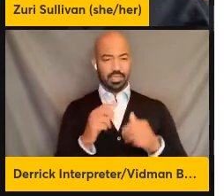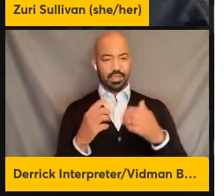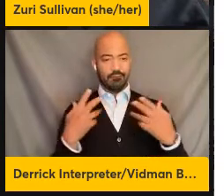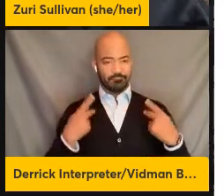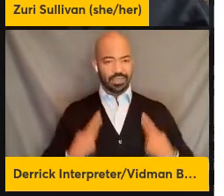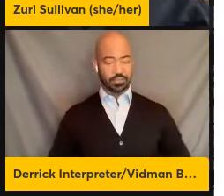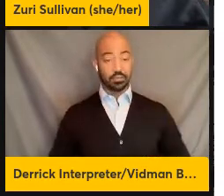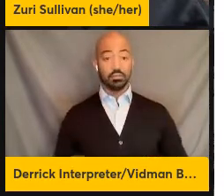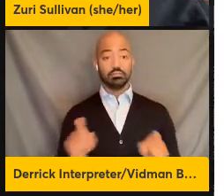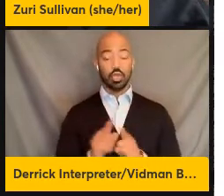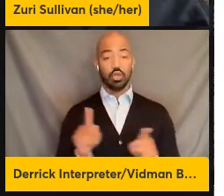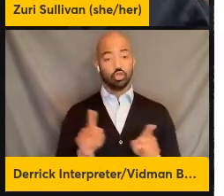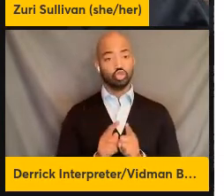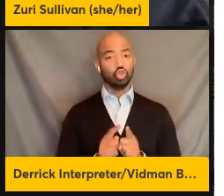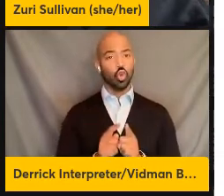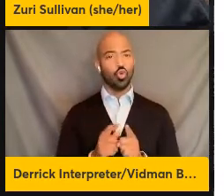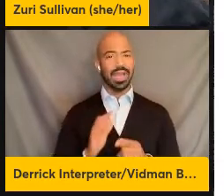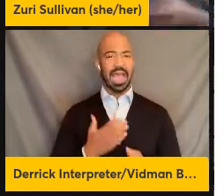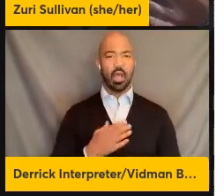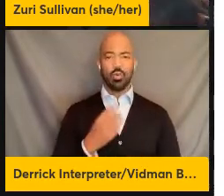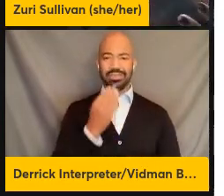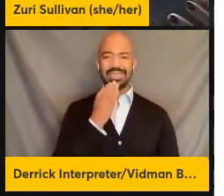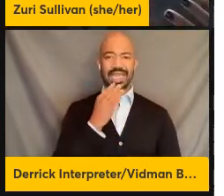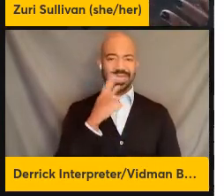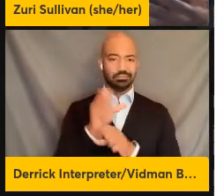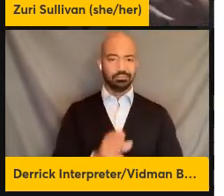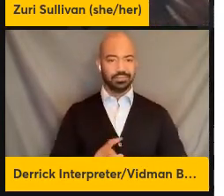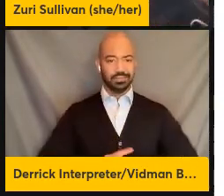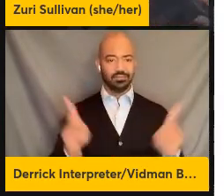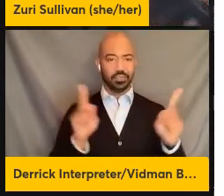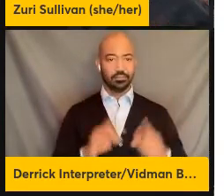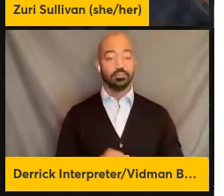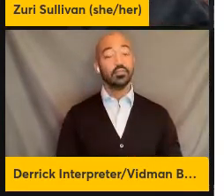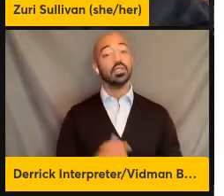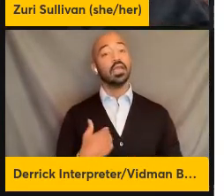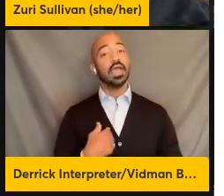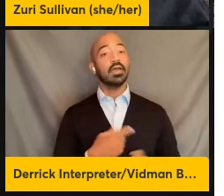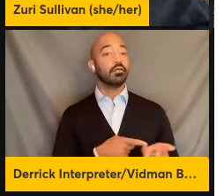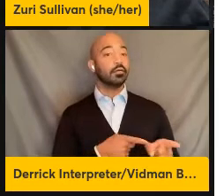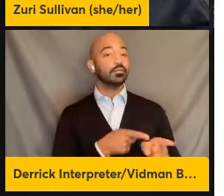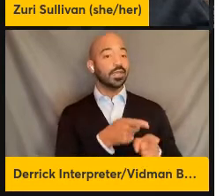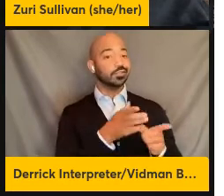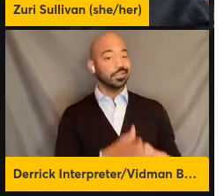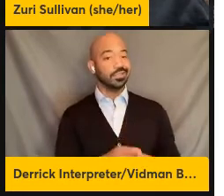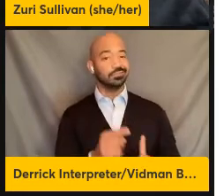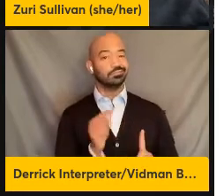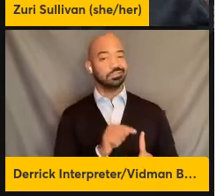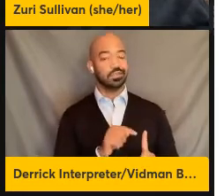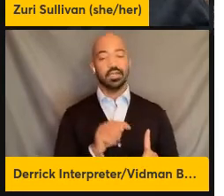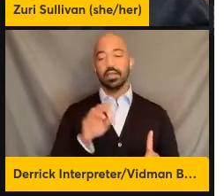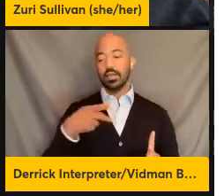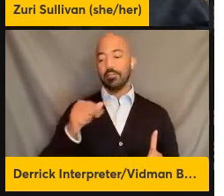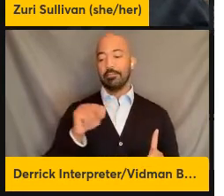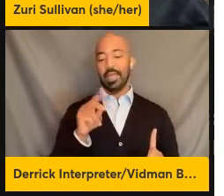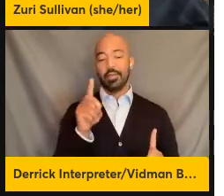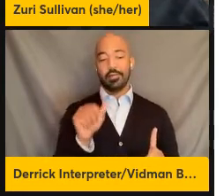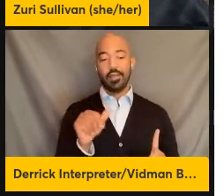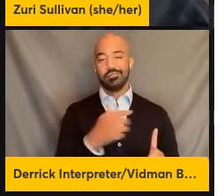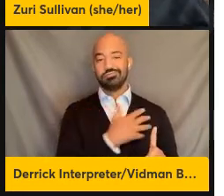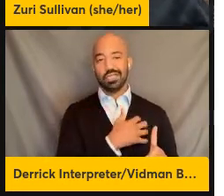as existing along a spectrum. So on one end, we have specialists like pandas, it subsist almost exclusively on a single food